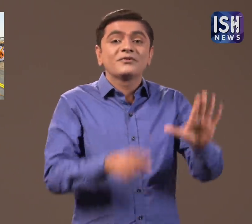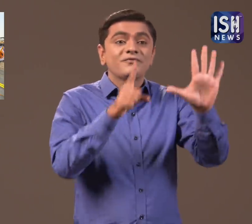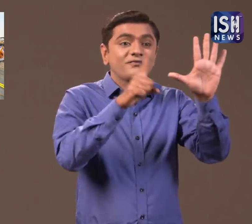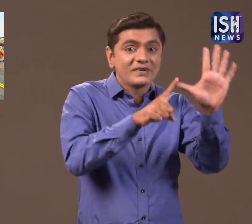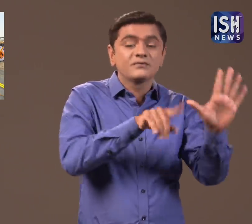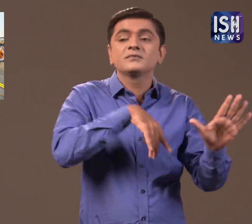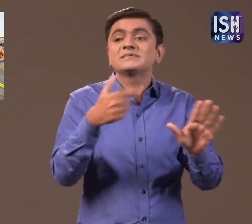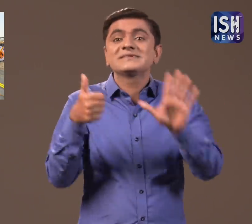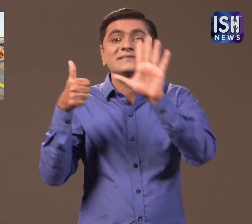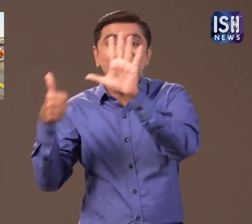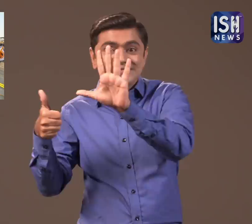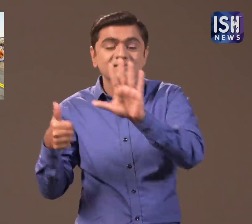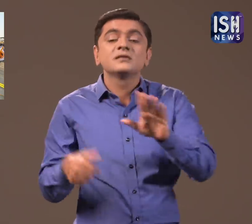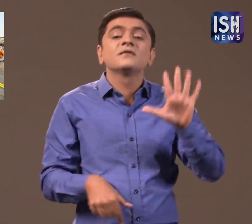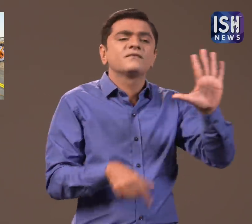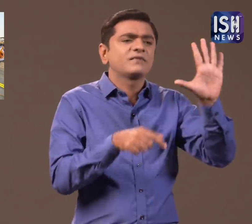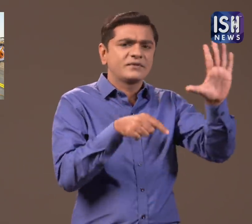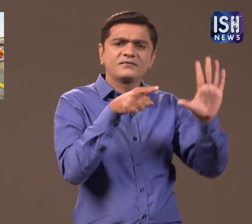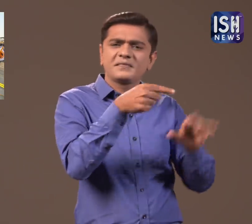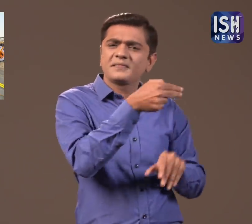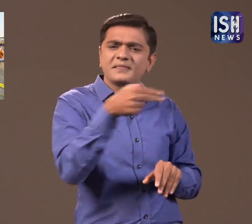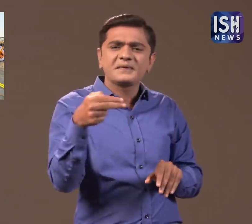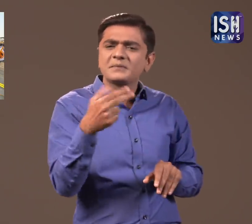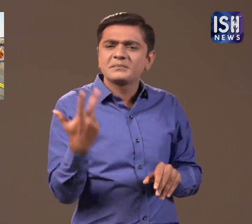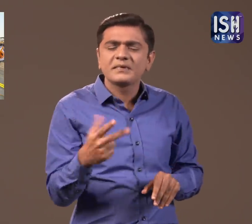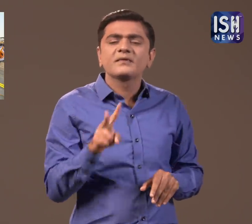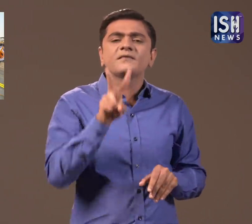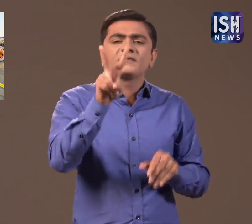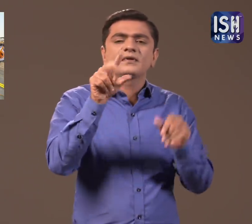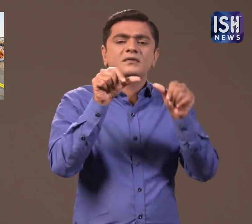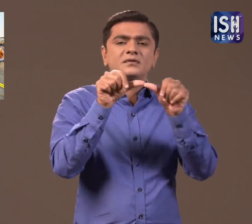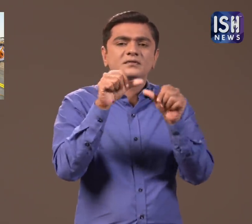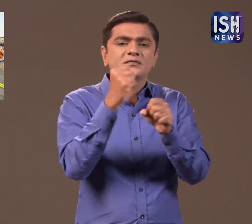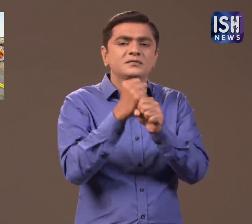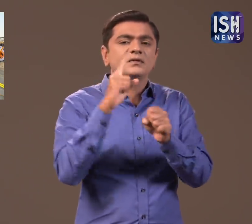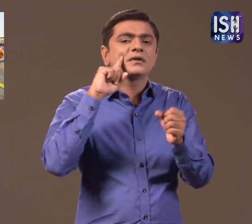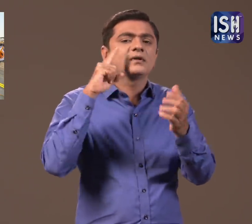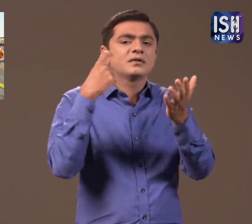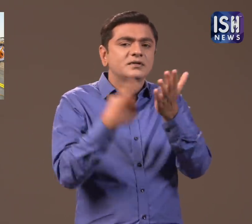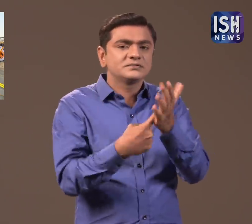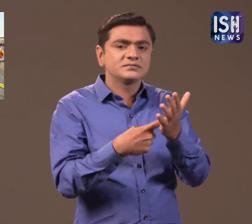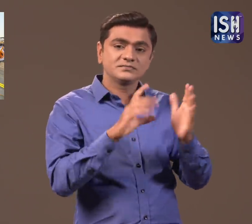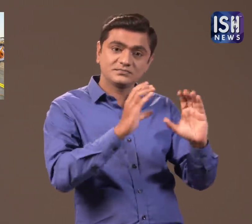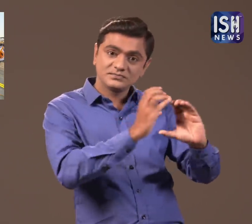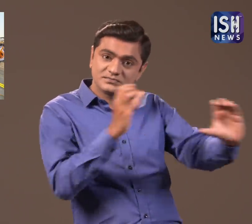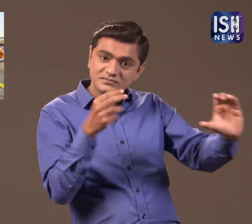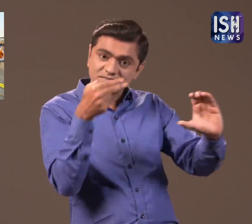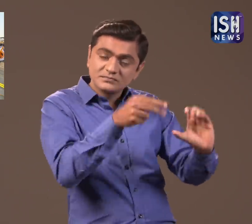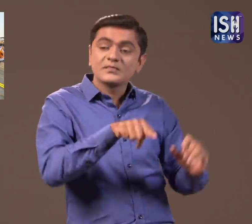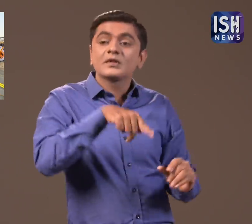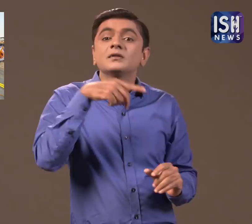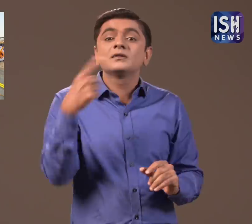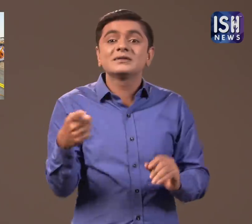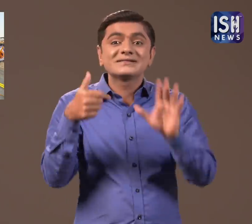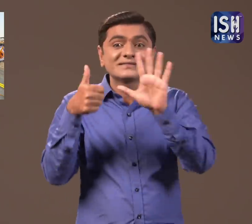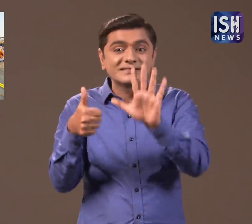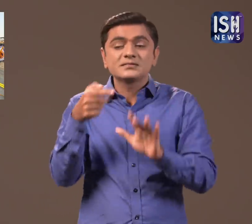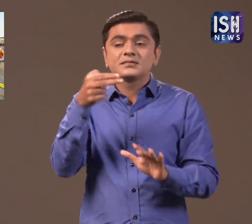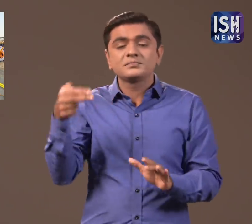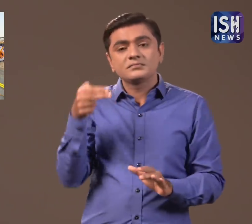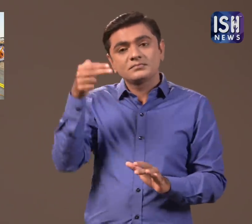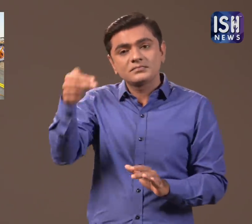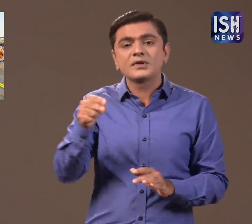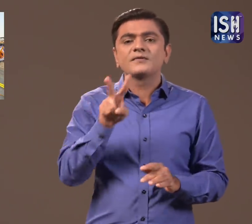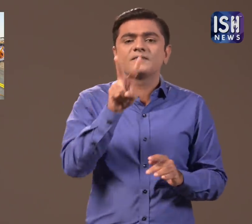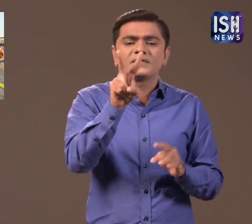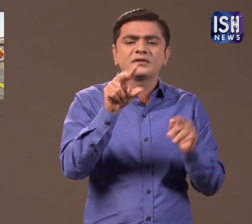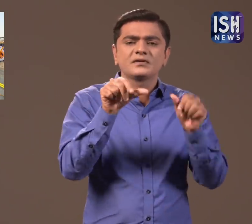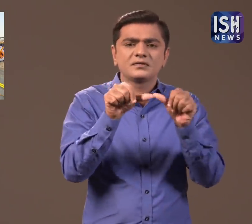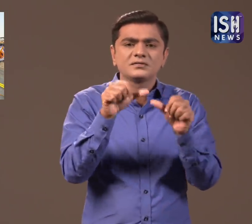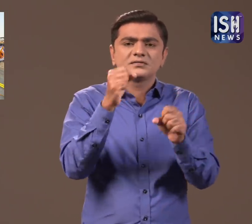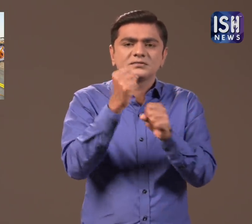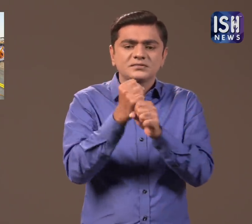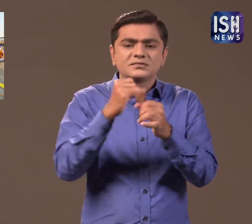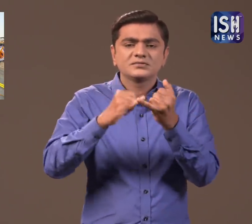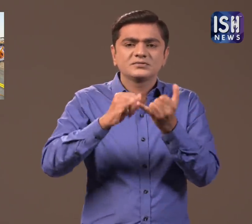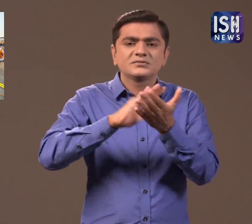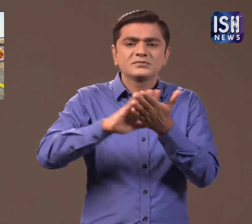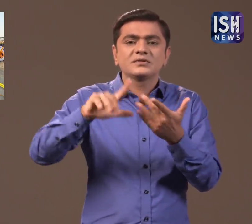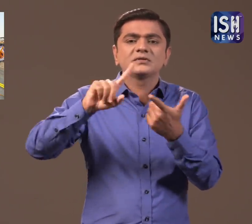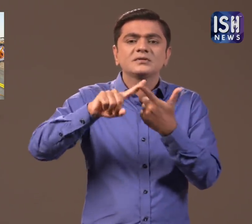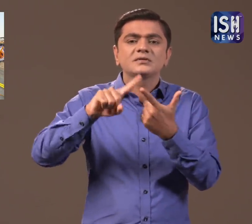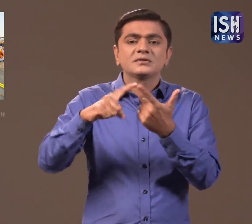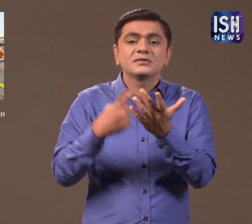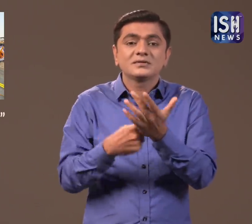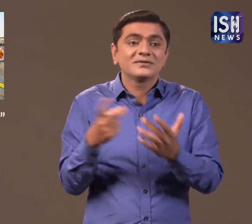The 5th and 6th submarines named “Vagir” and “Vagsheer”